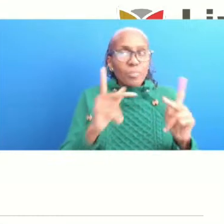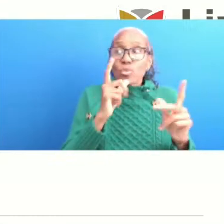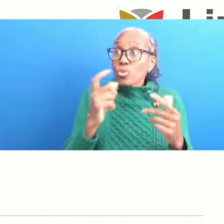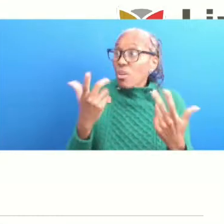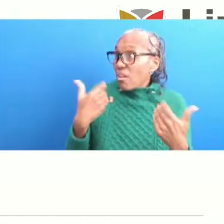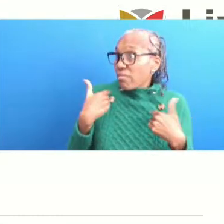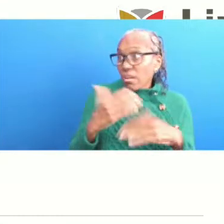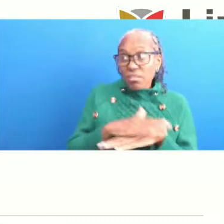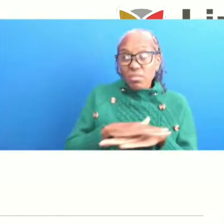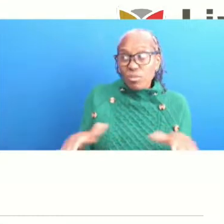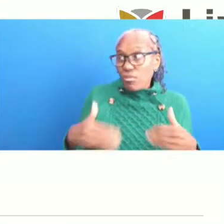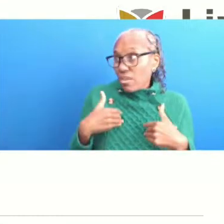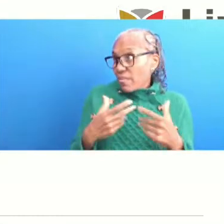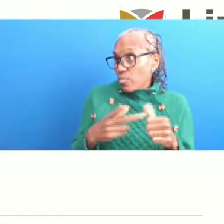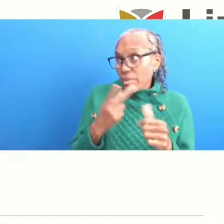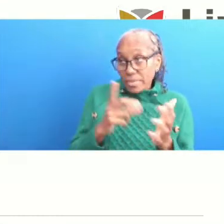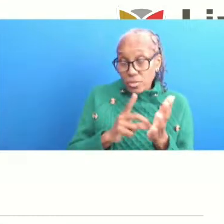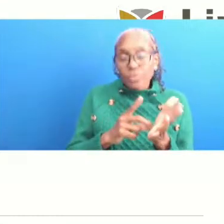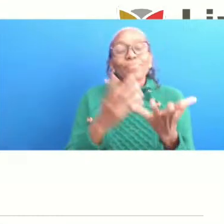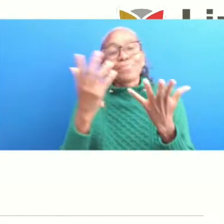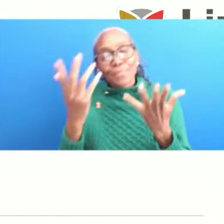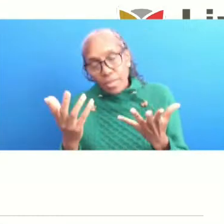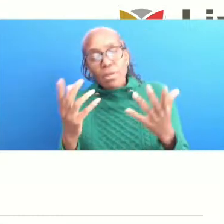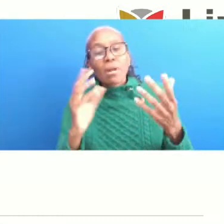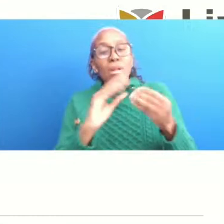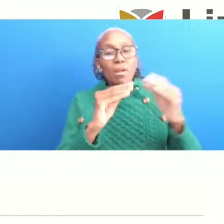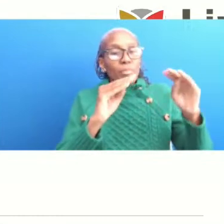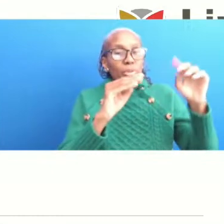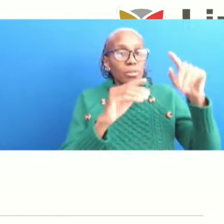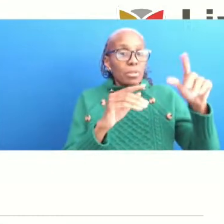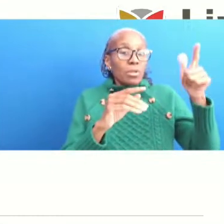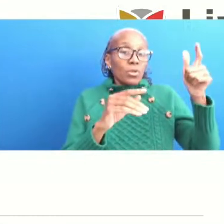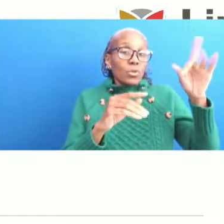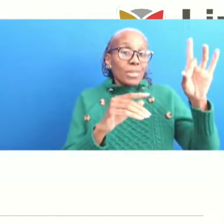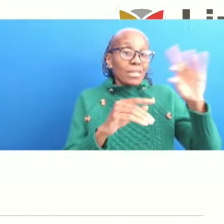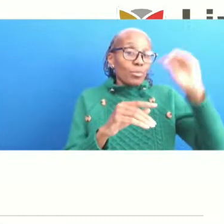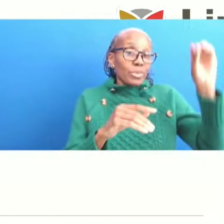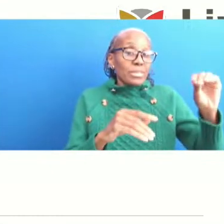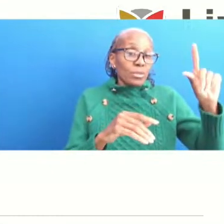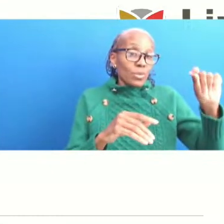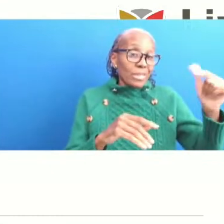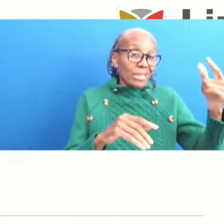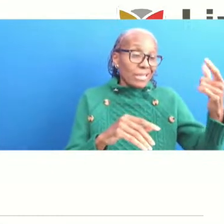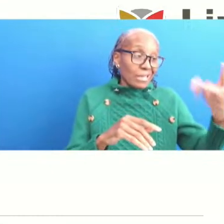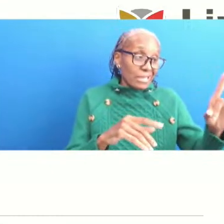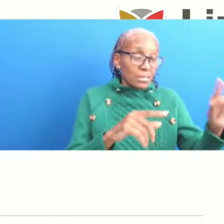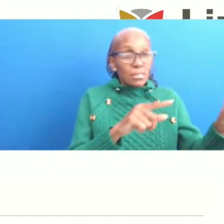IMPROVEMENTS IN THE NUMBER OF